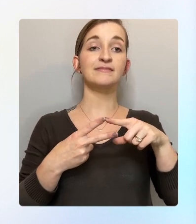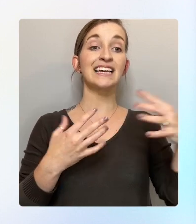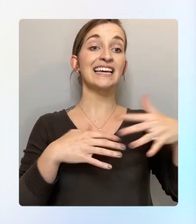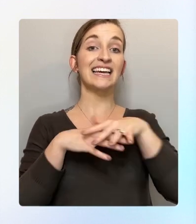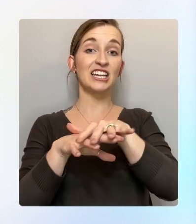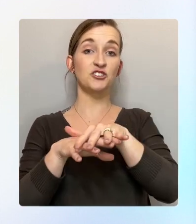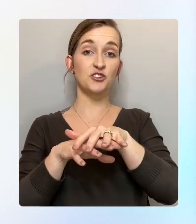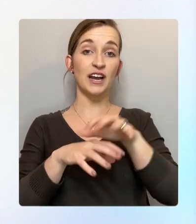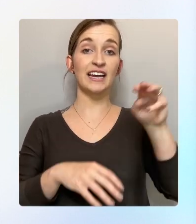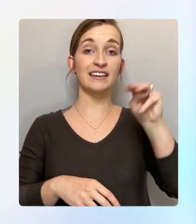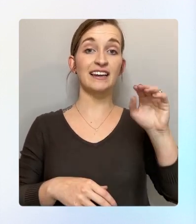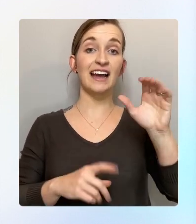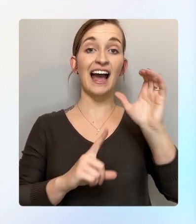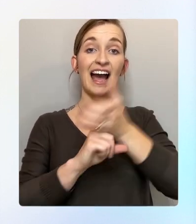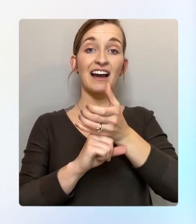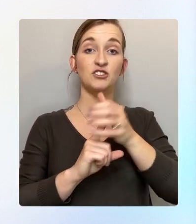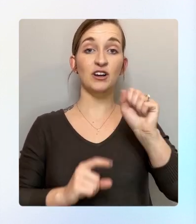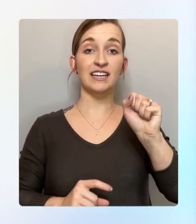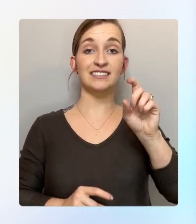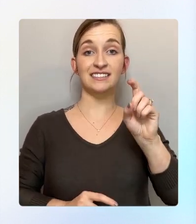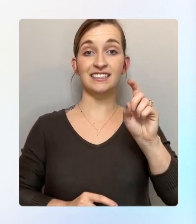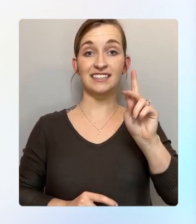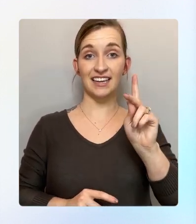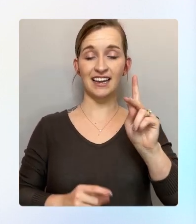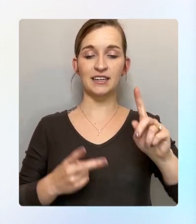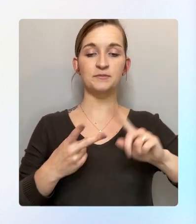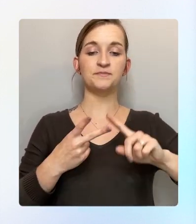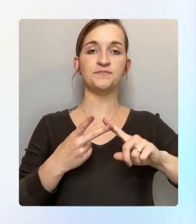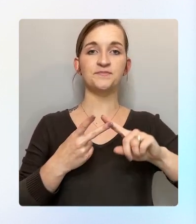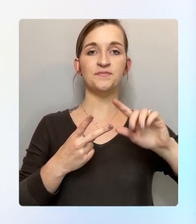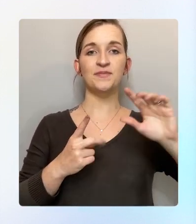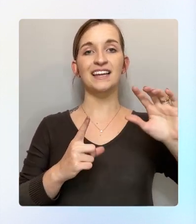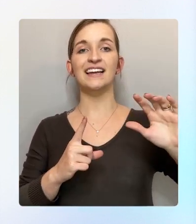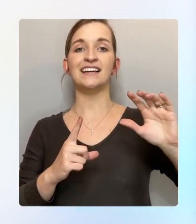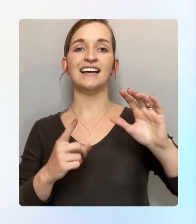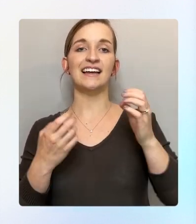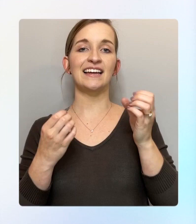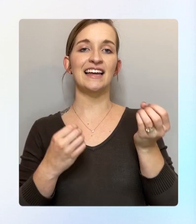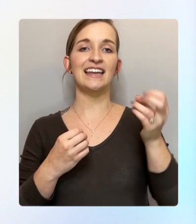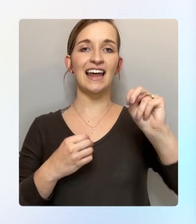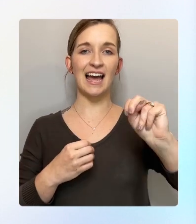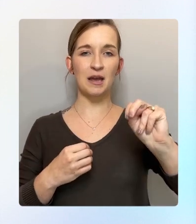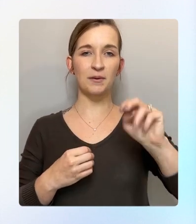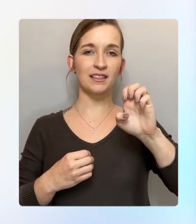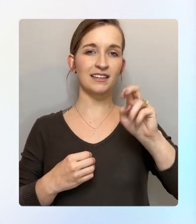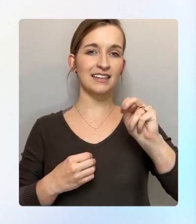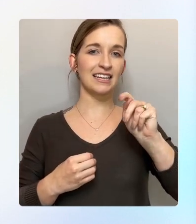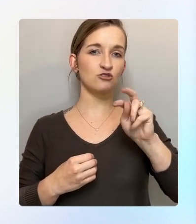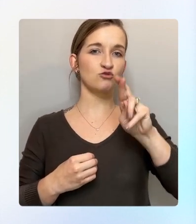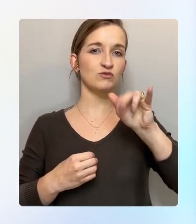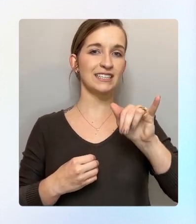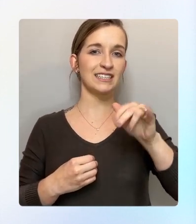to the avatar editor within your app. Then, people will be able to access, explore,